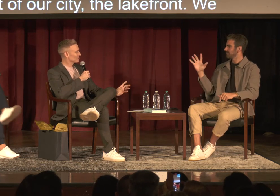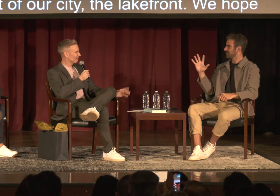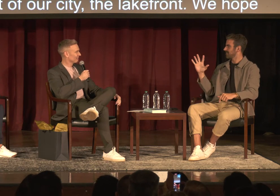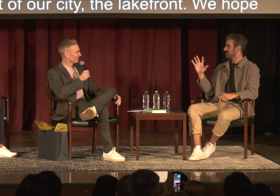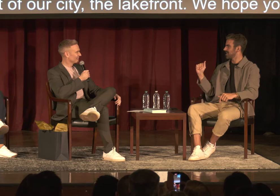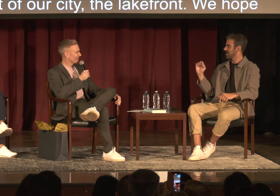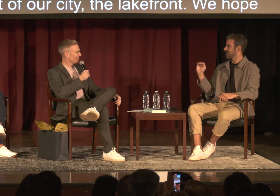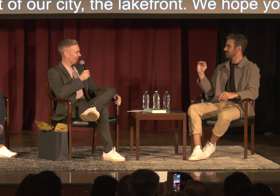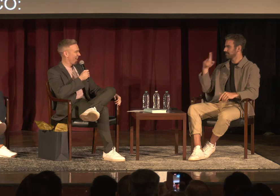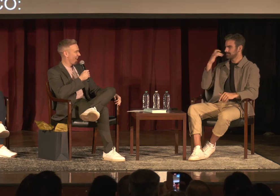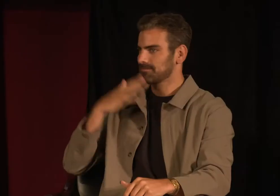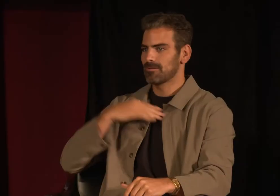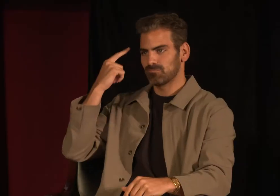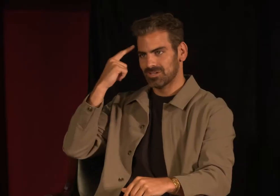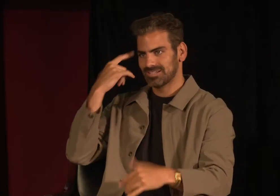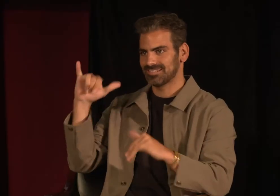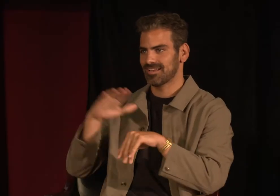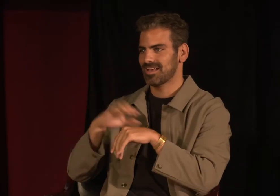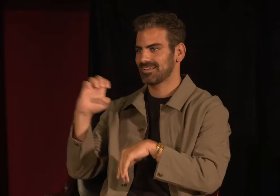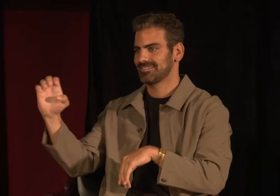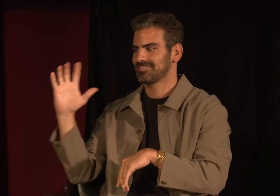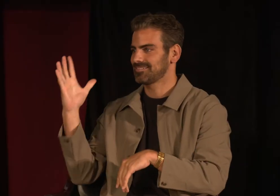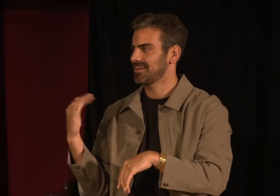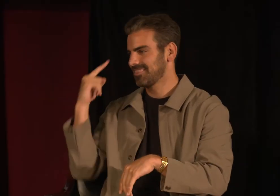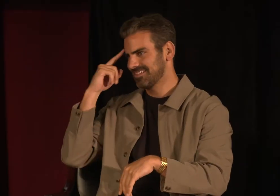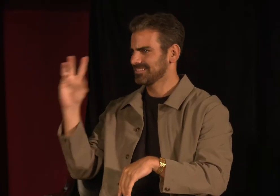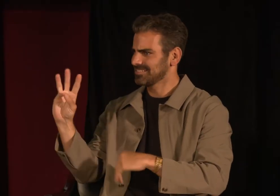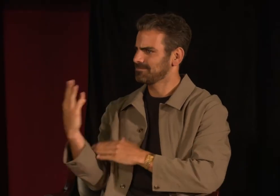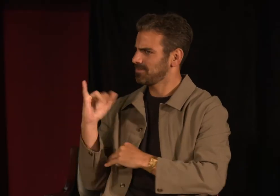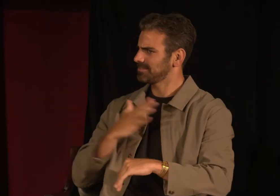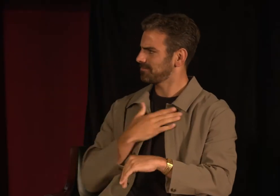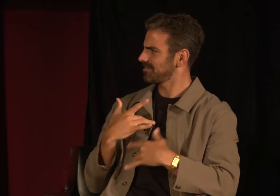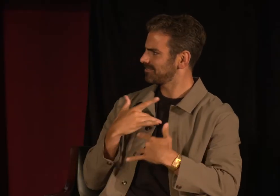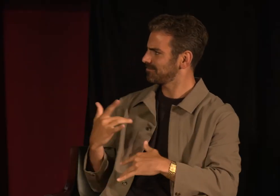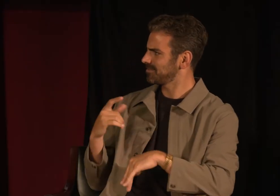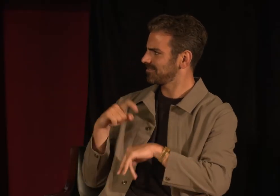Honestly, absolutely, I woke up at 5:00 o'clock in the morning. I think my brain is still on East Coast Time,